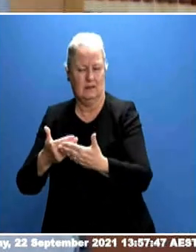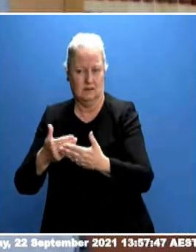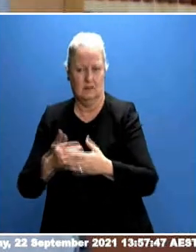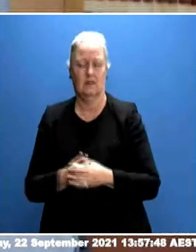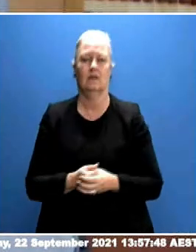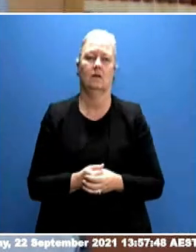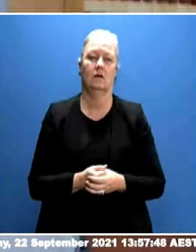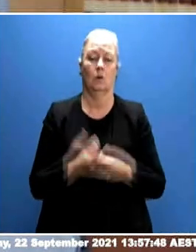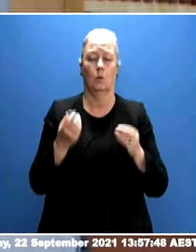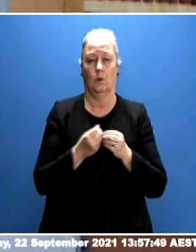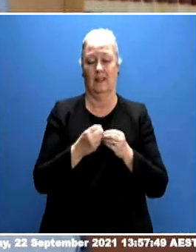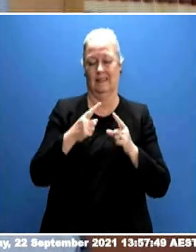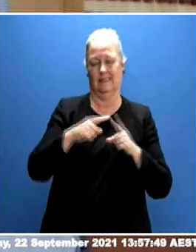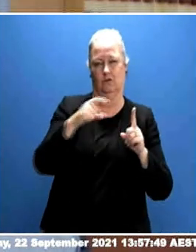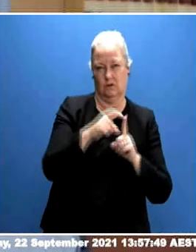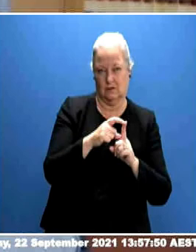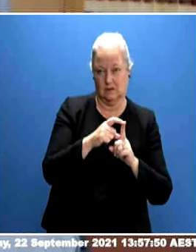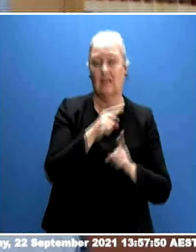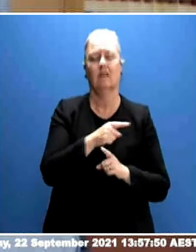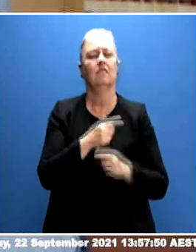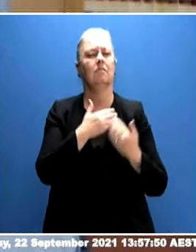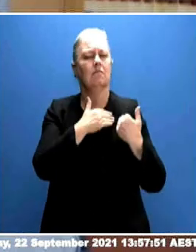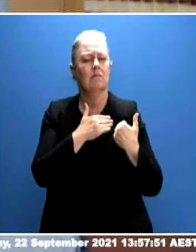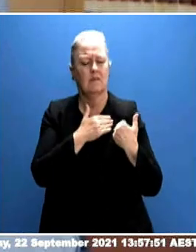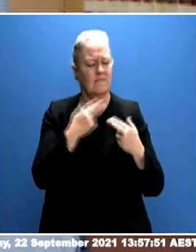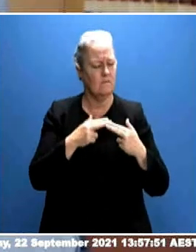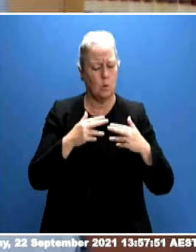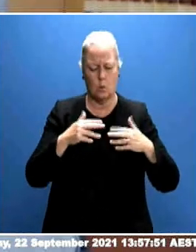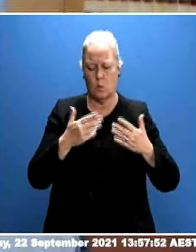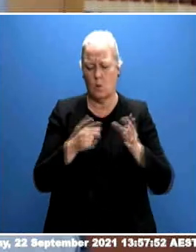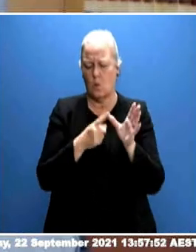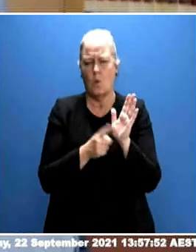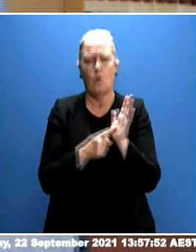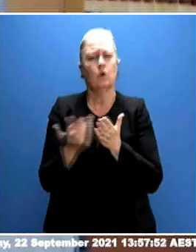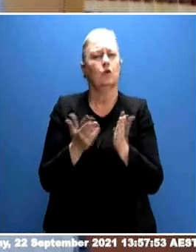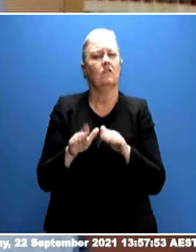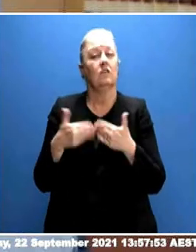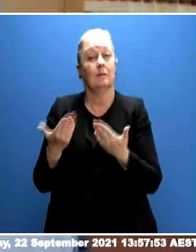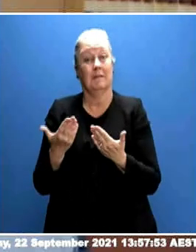responsible for all of the service delivery, so his teams are the teams that refer.